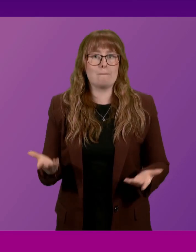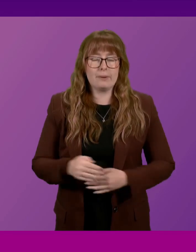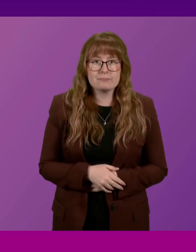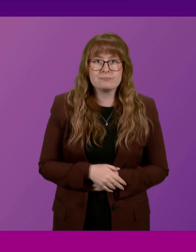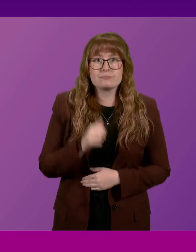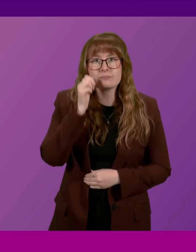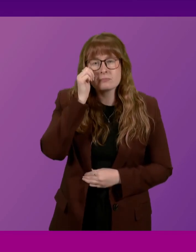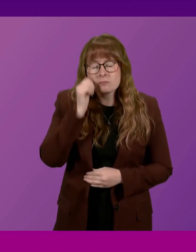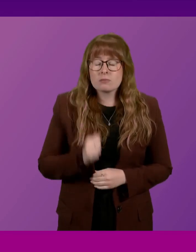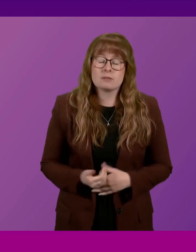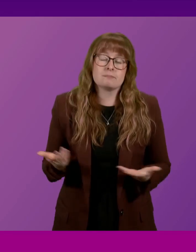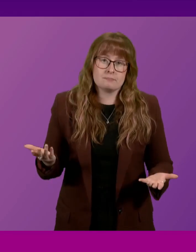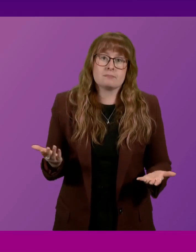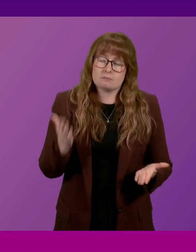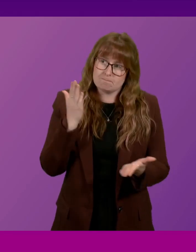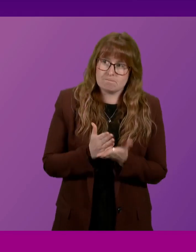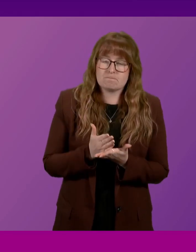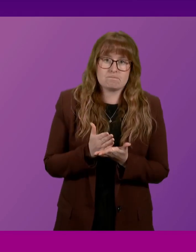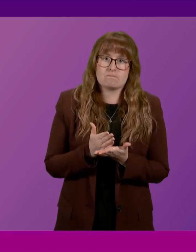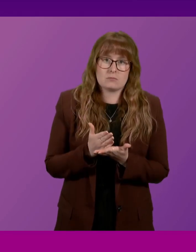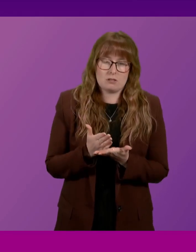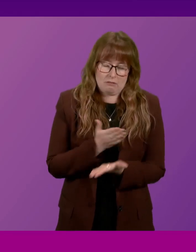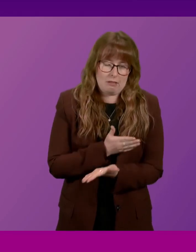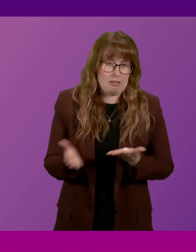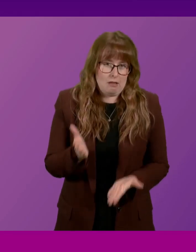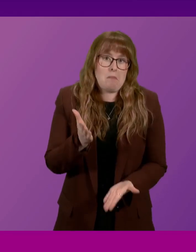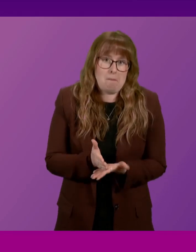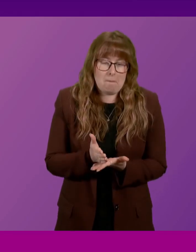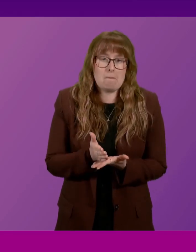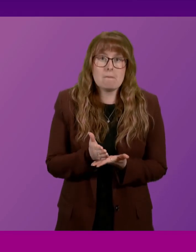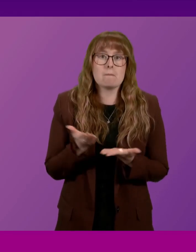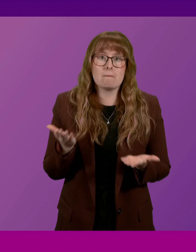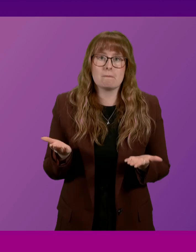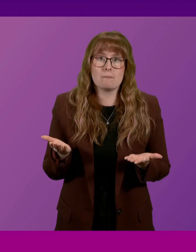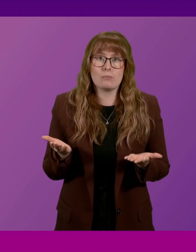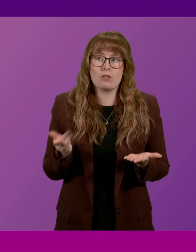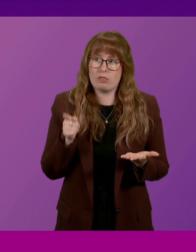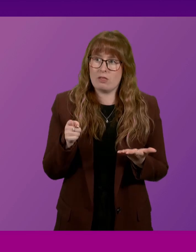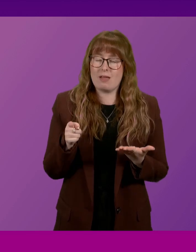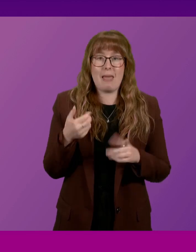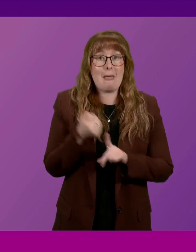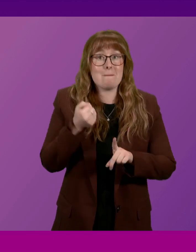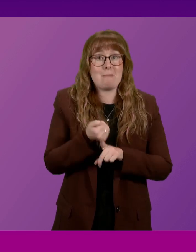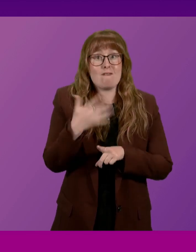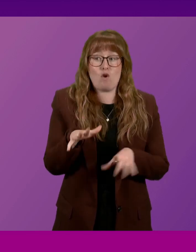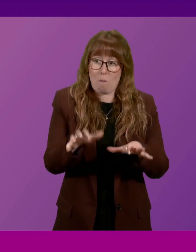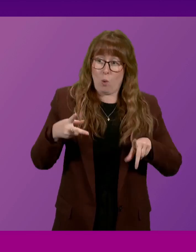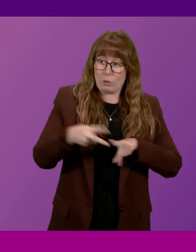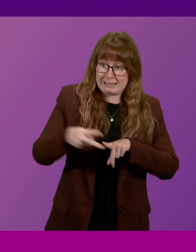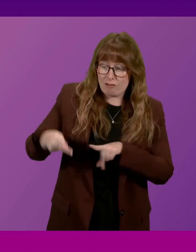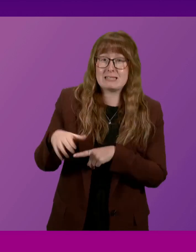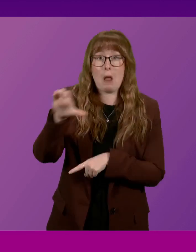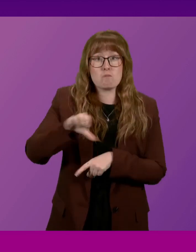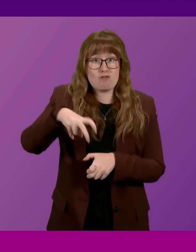It is beyond question that austerity and Brexit have reduced the living